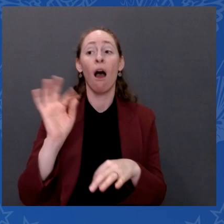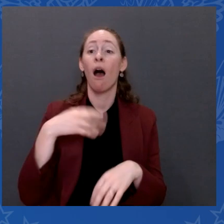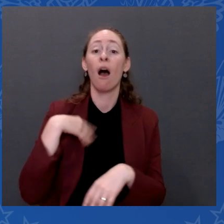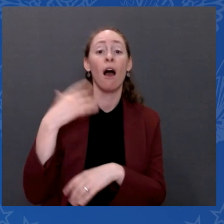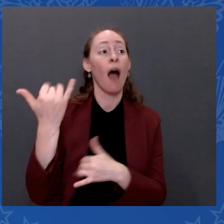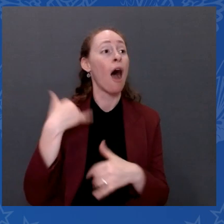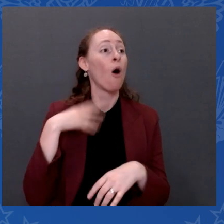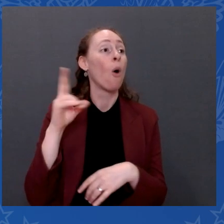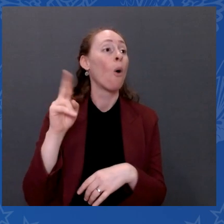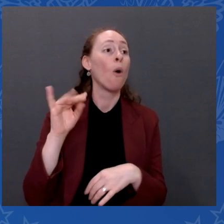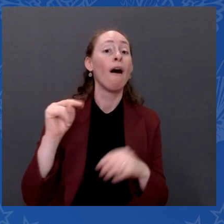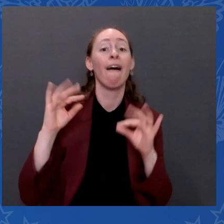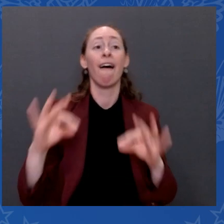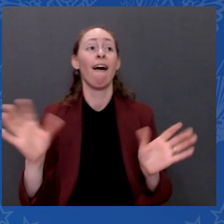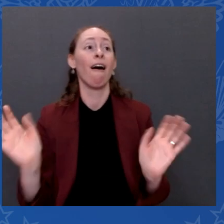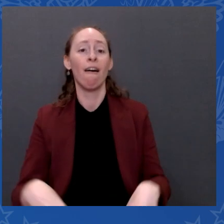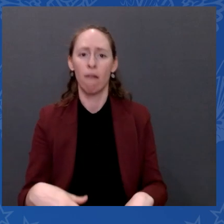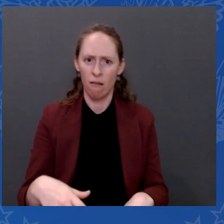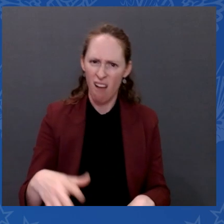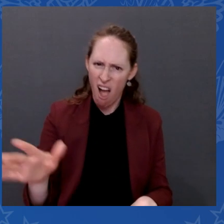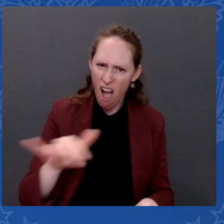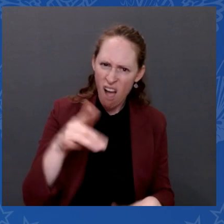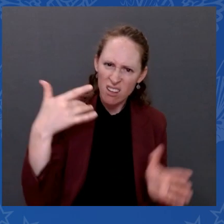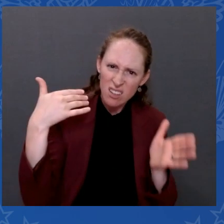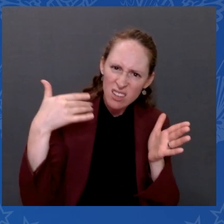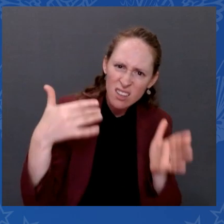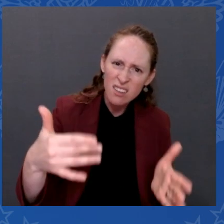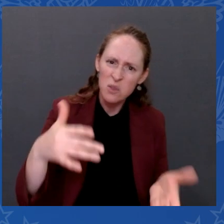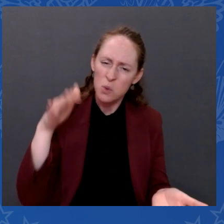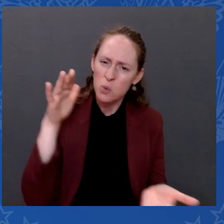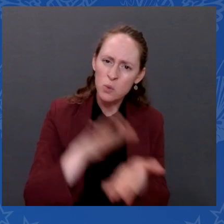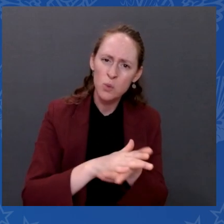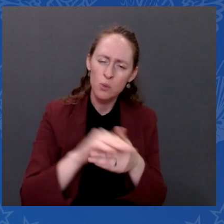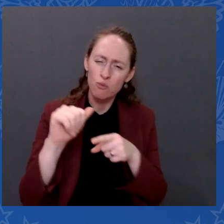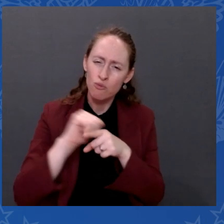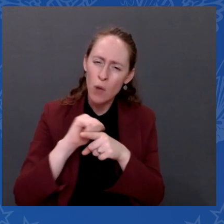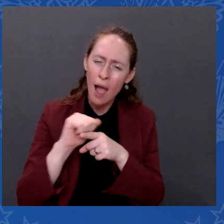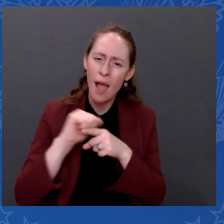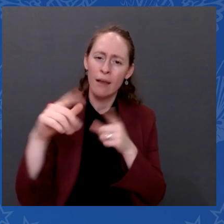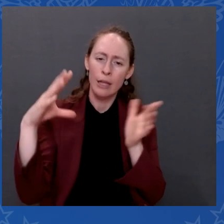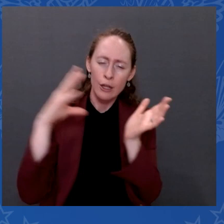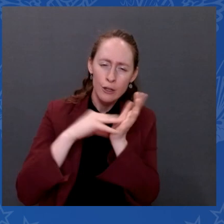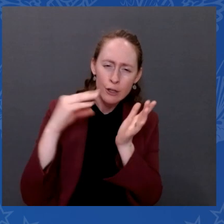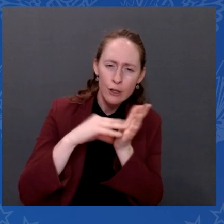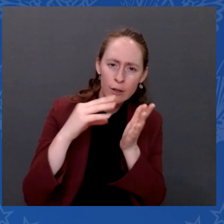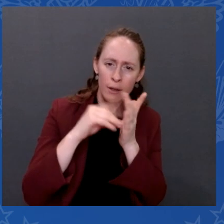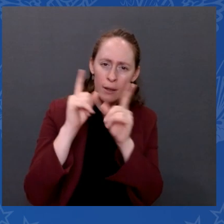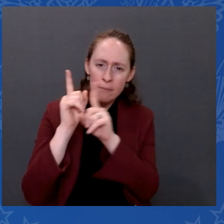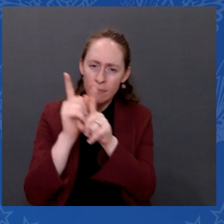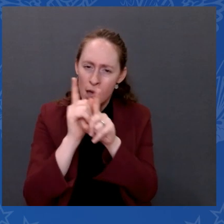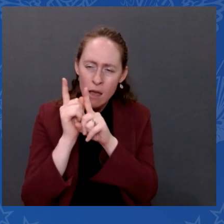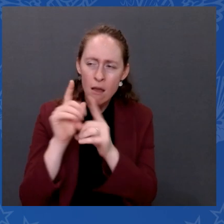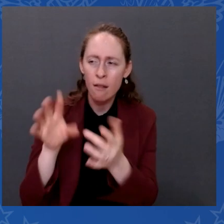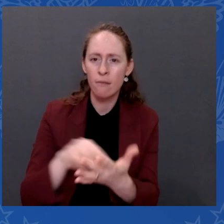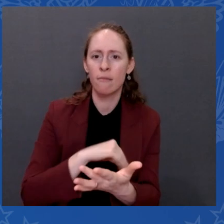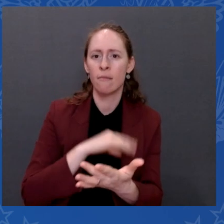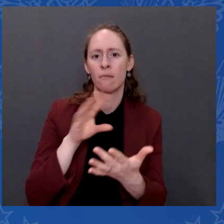what you do better than anybody in the world does it. And so that was the reason why I'm pushing Davis-Bacon.